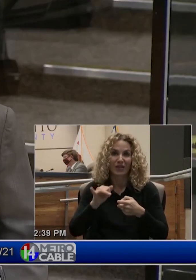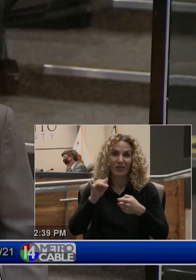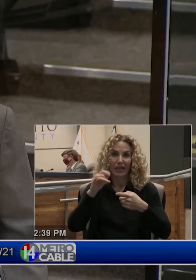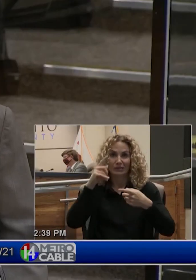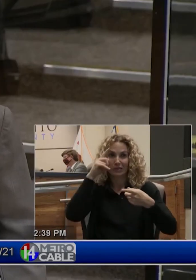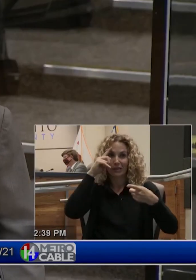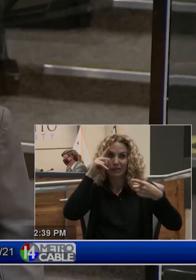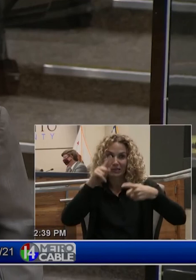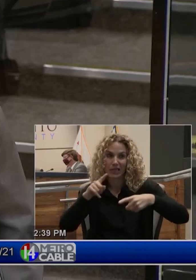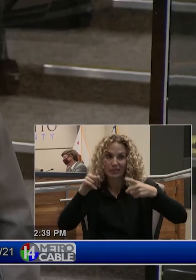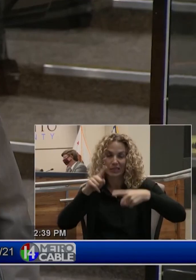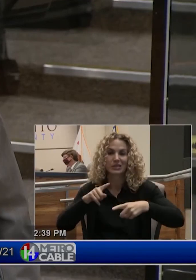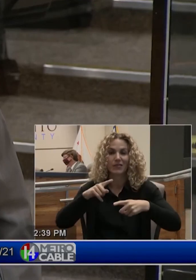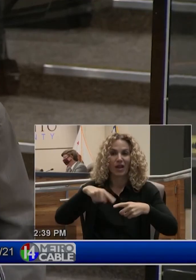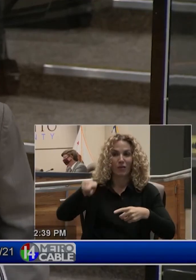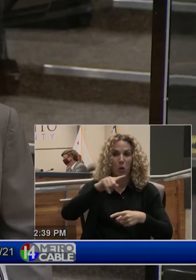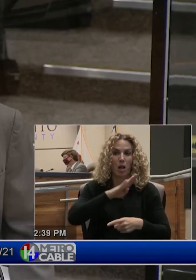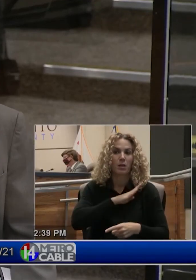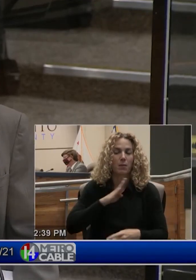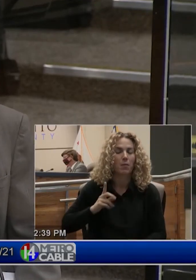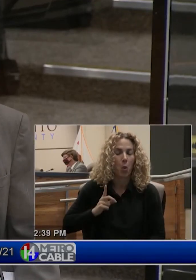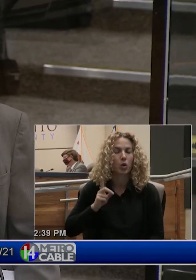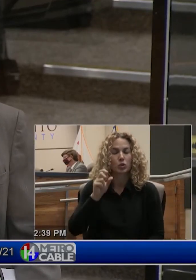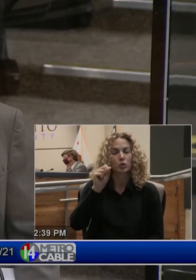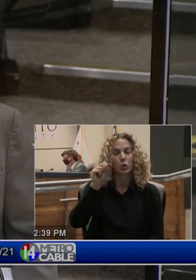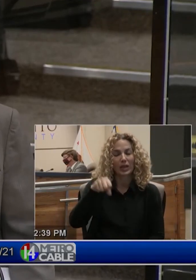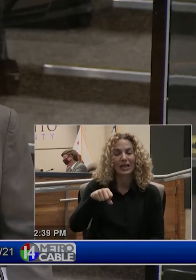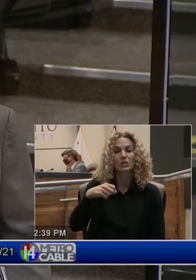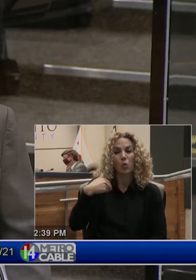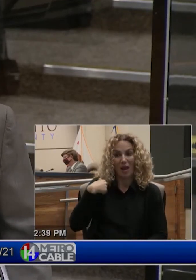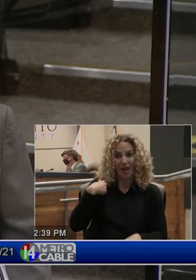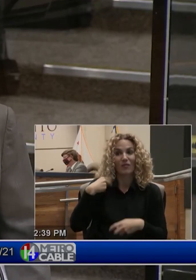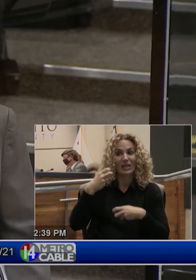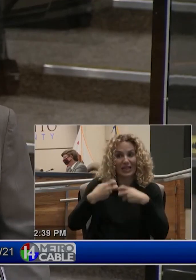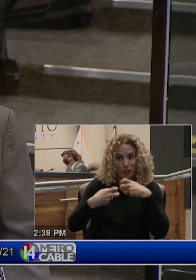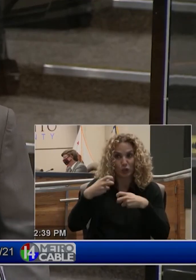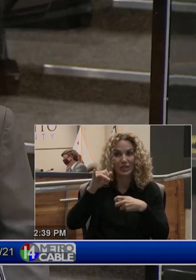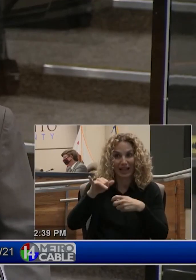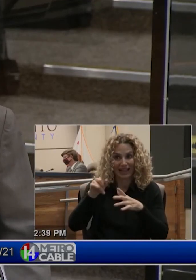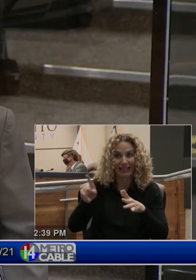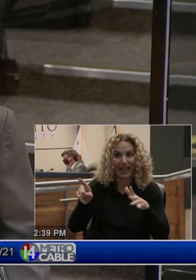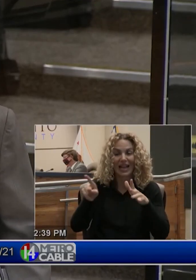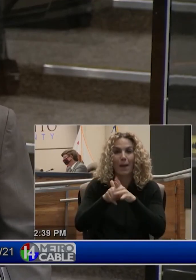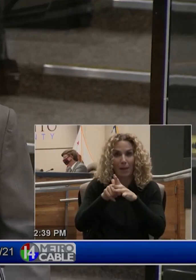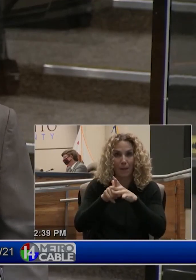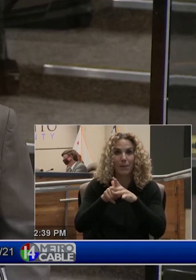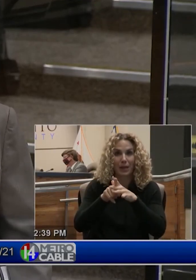ISSUE. SO YES.